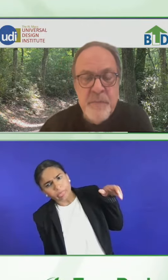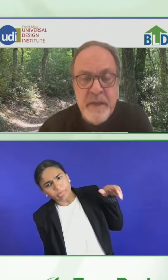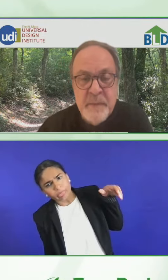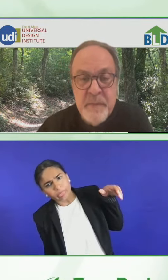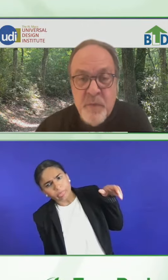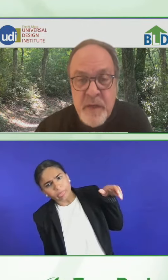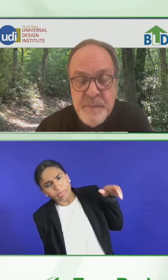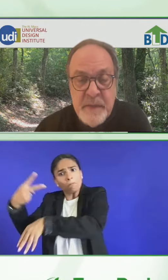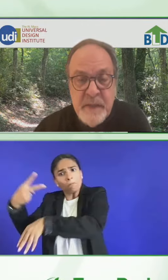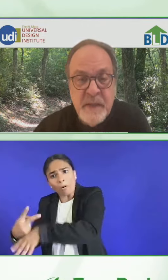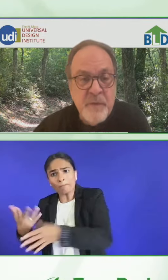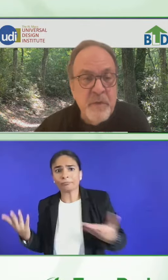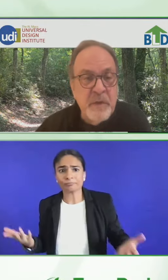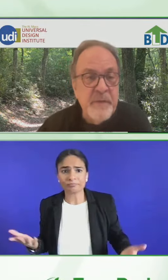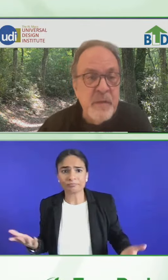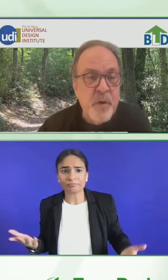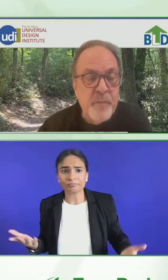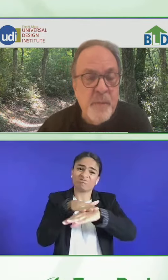which might end up being restrictive if we are living in